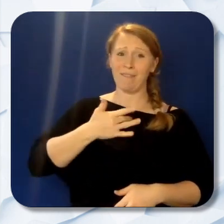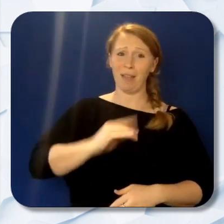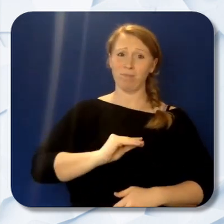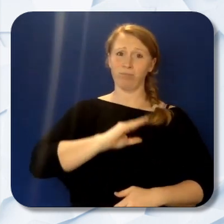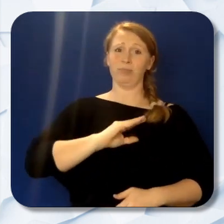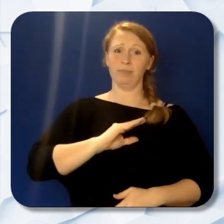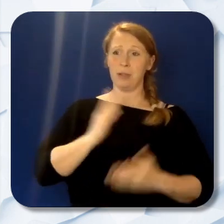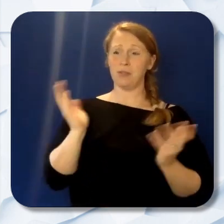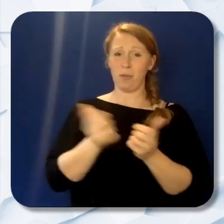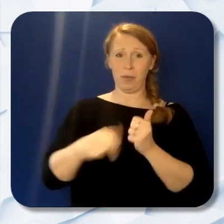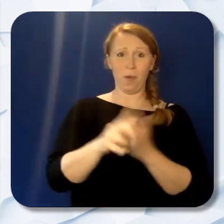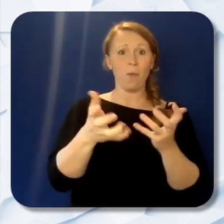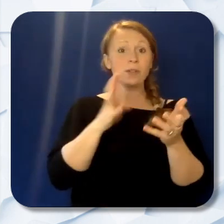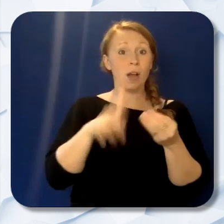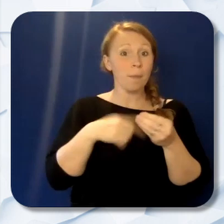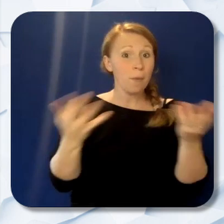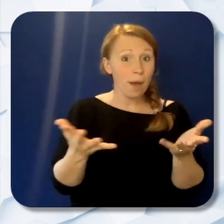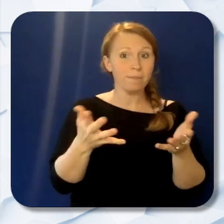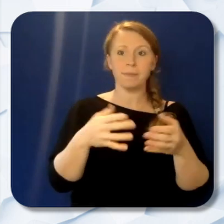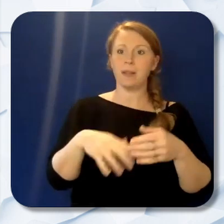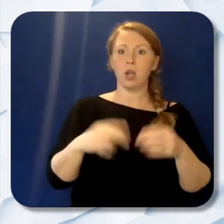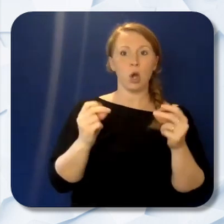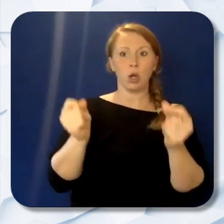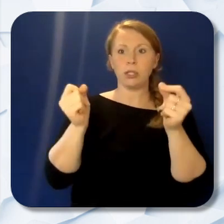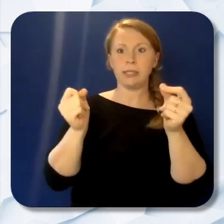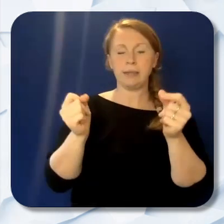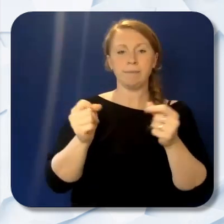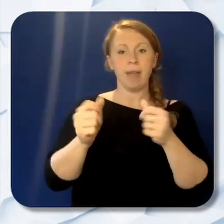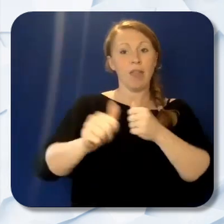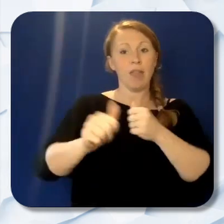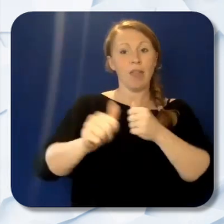urgency. I want to talk about the threat, and I want to talk about gratitude. Let me start with